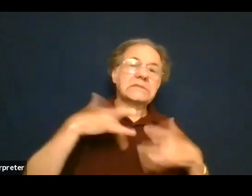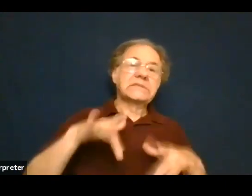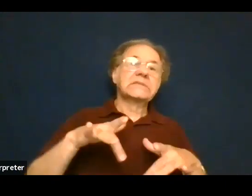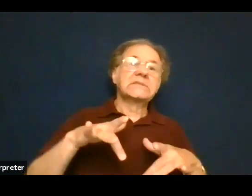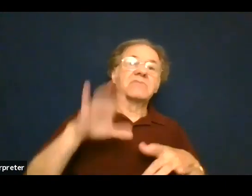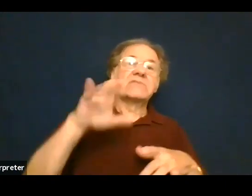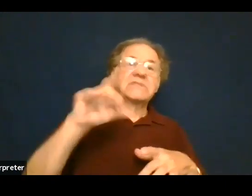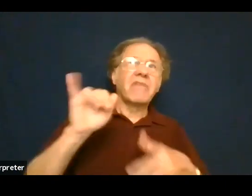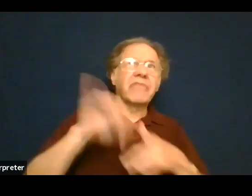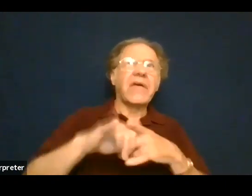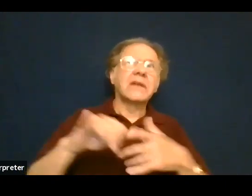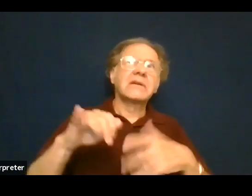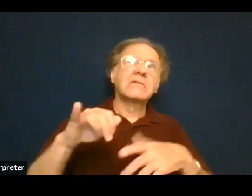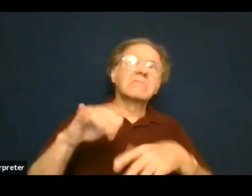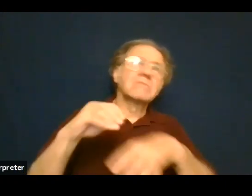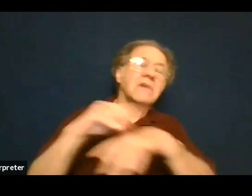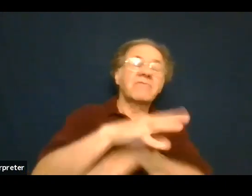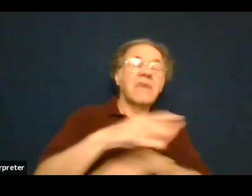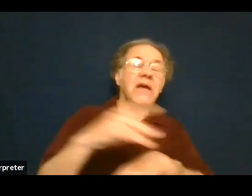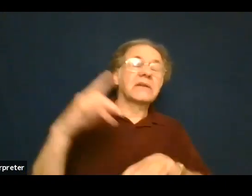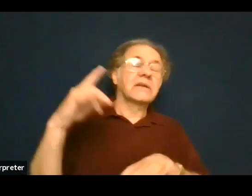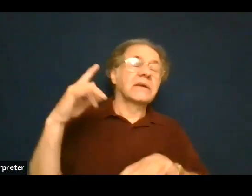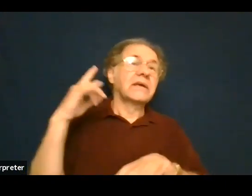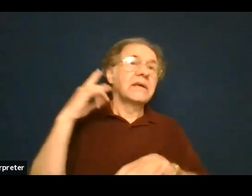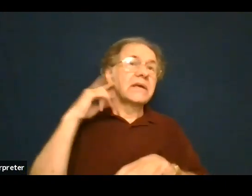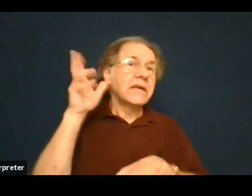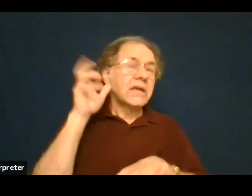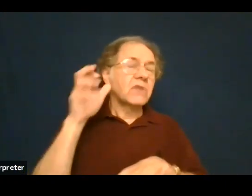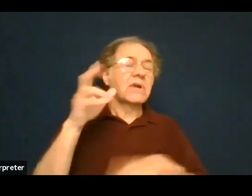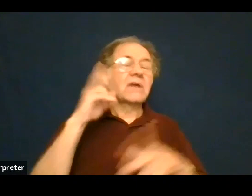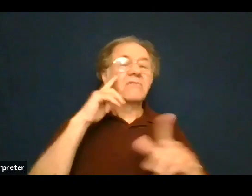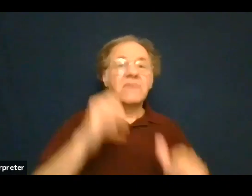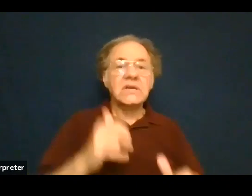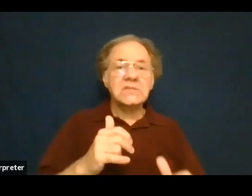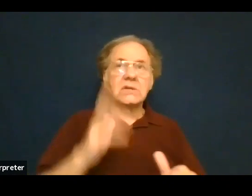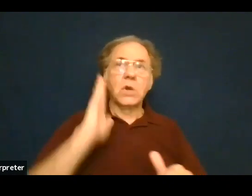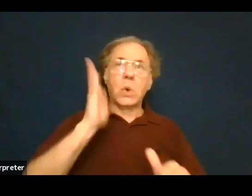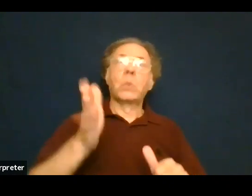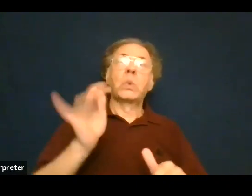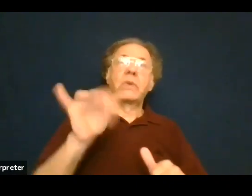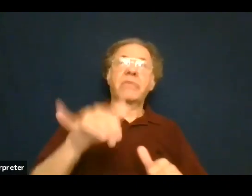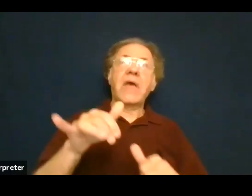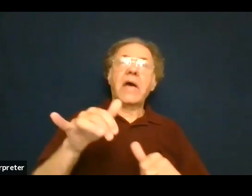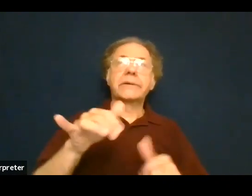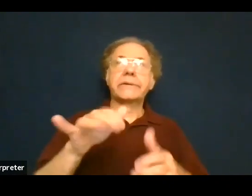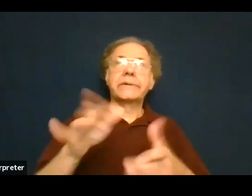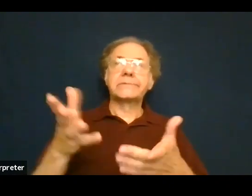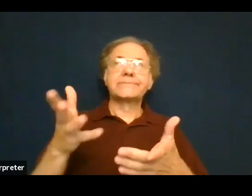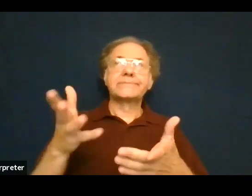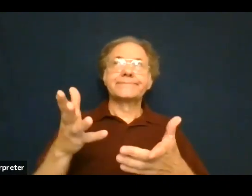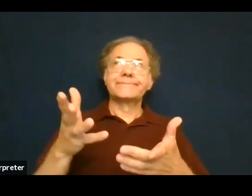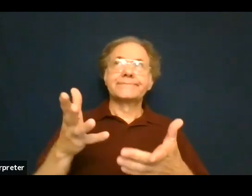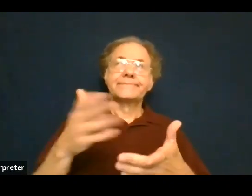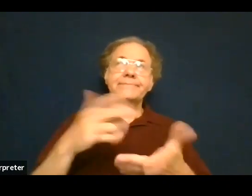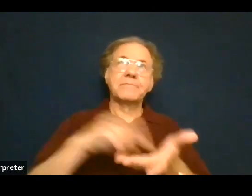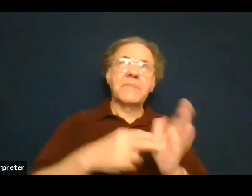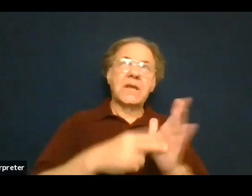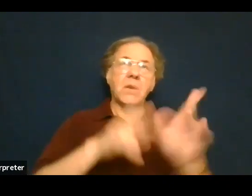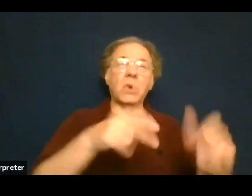and would it make the disease course for an individual with Usher is not known at this time.